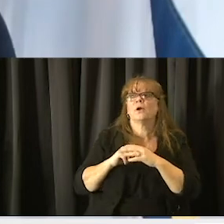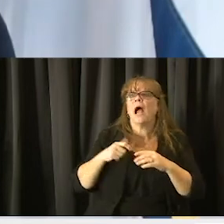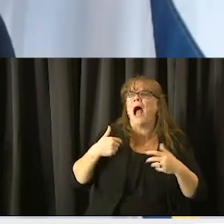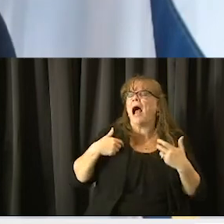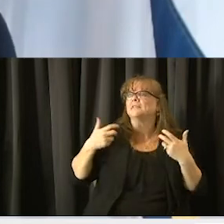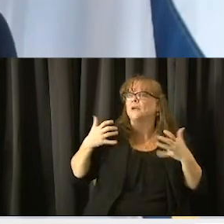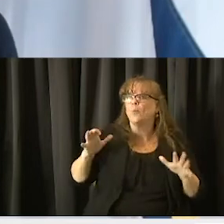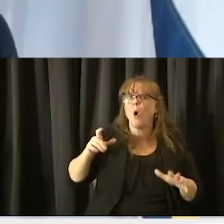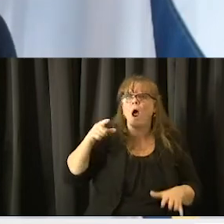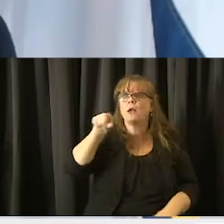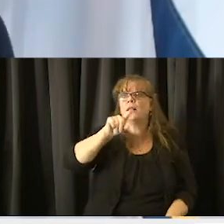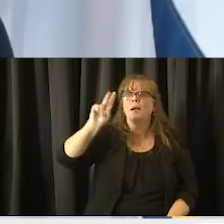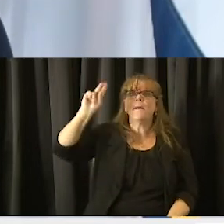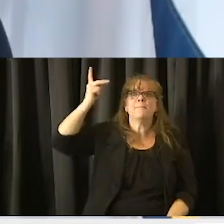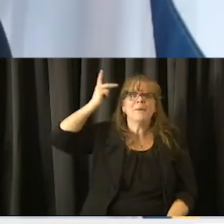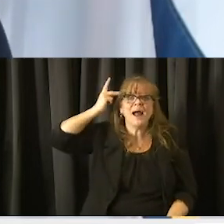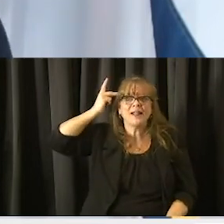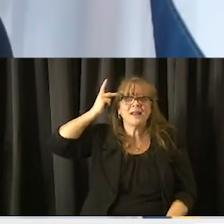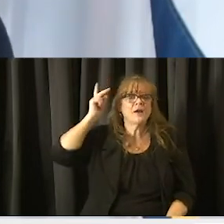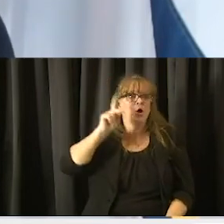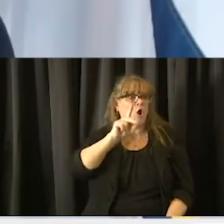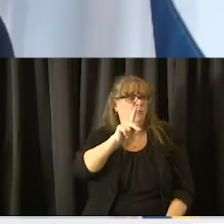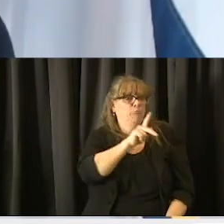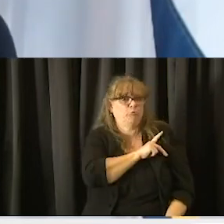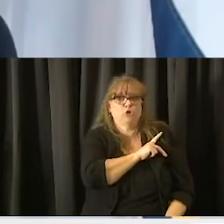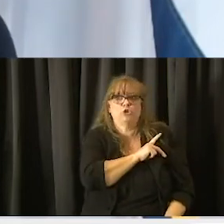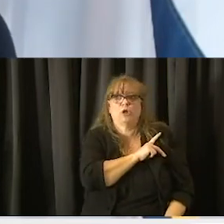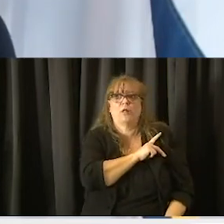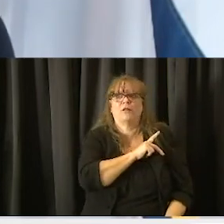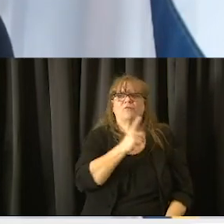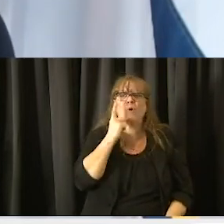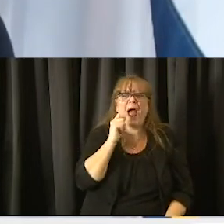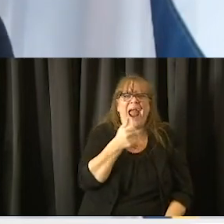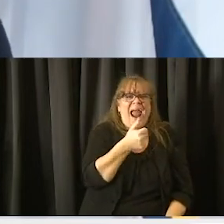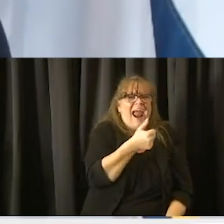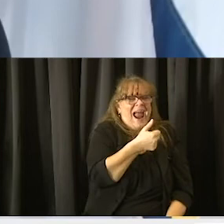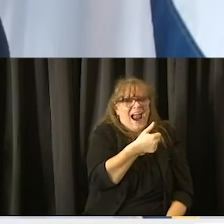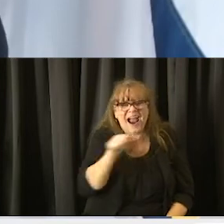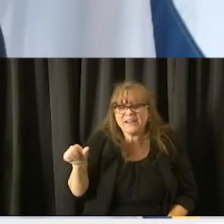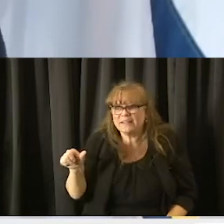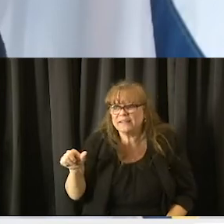the state of colorado i want to discourage any form of doxy in people's personal lives or because